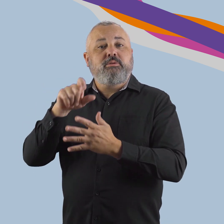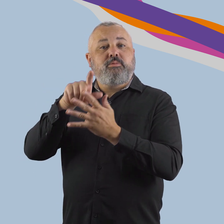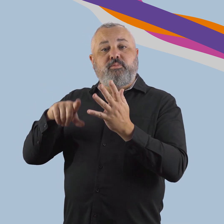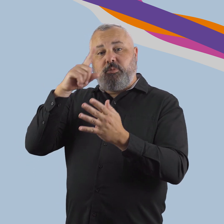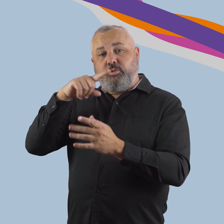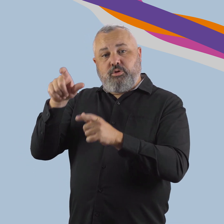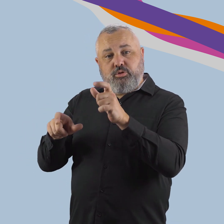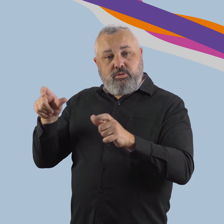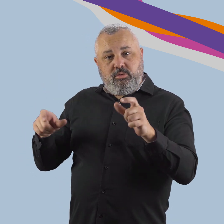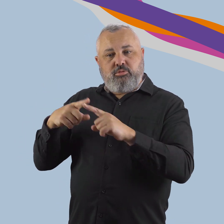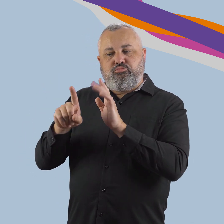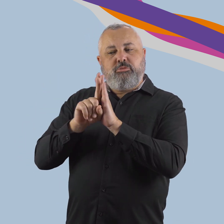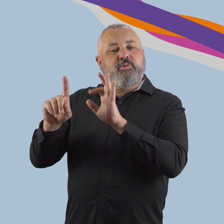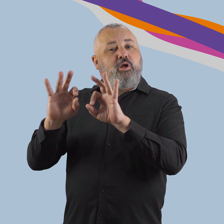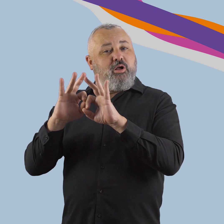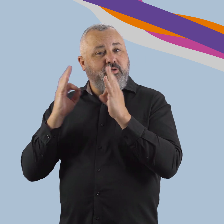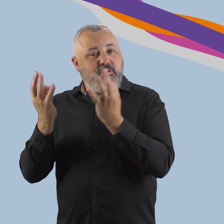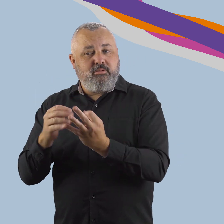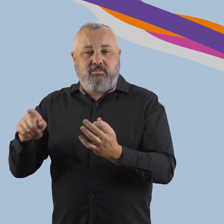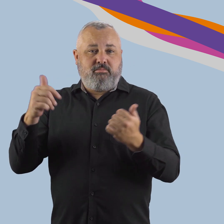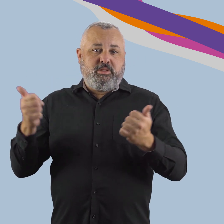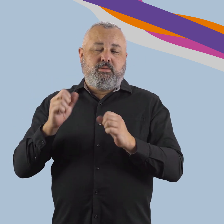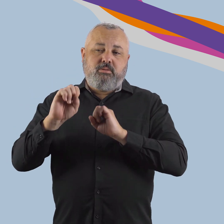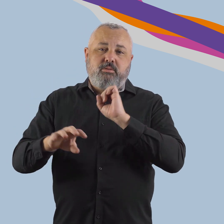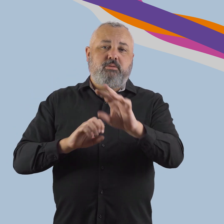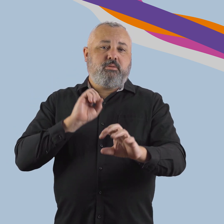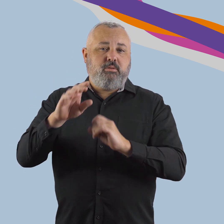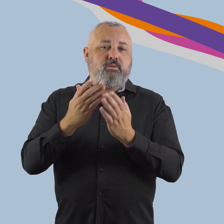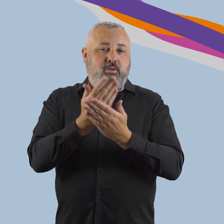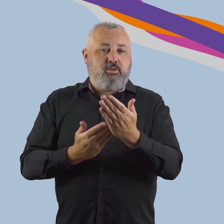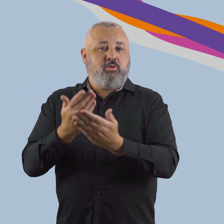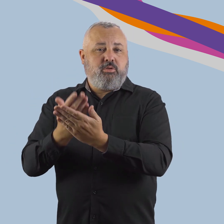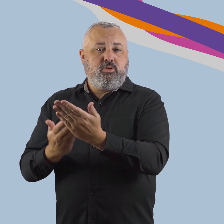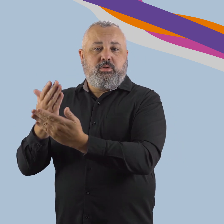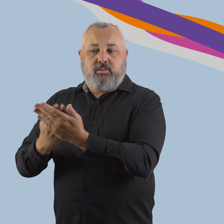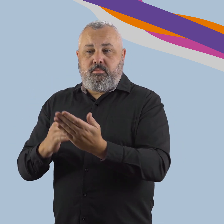Disabled Persons and Representative Organisations (DPO/DROs).